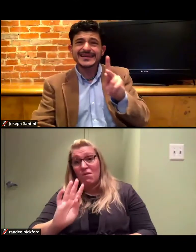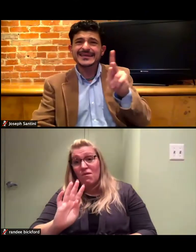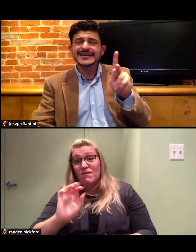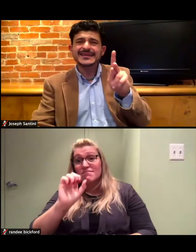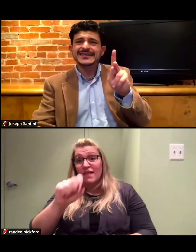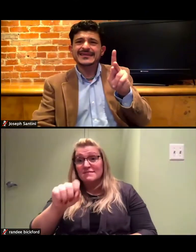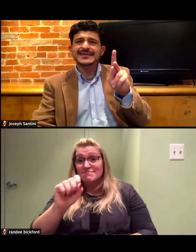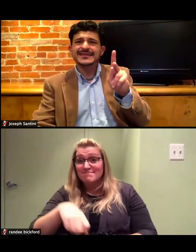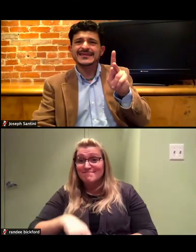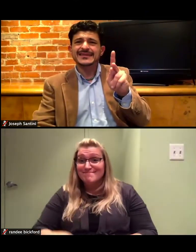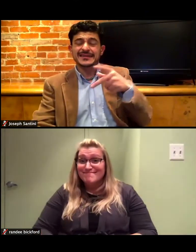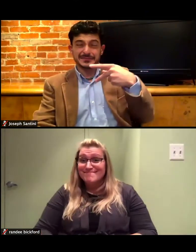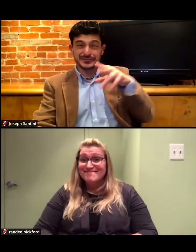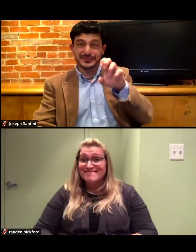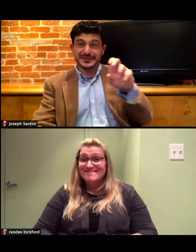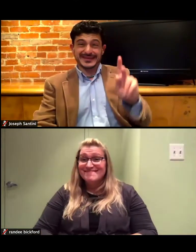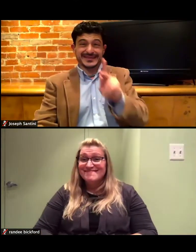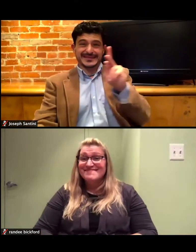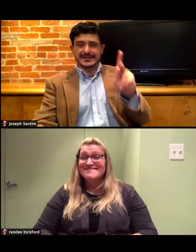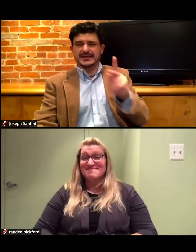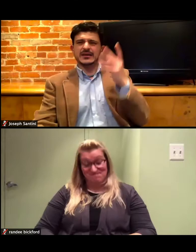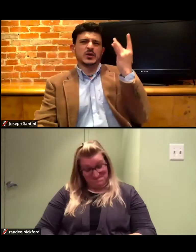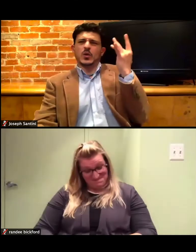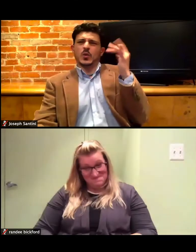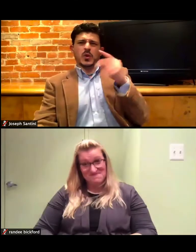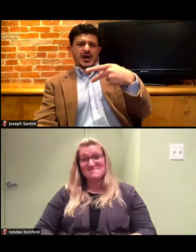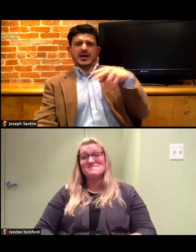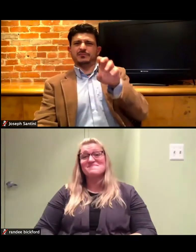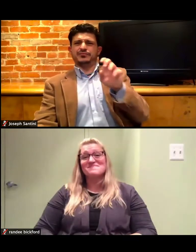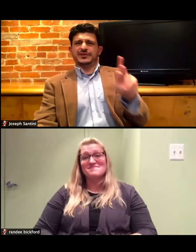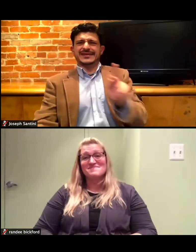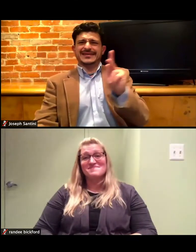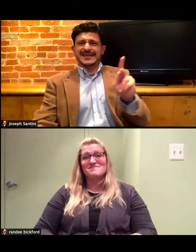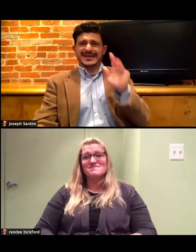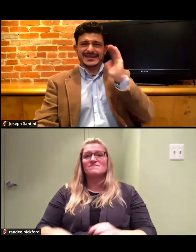I would say starting at age three or four in pre-K.